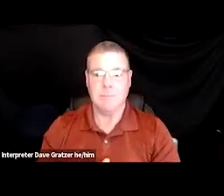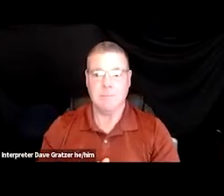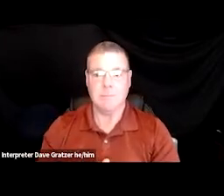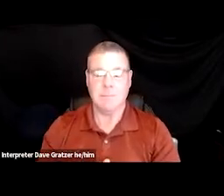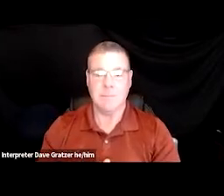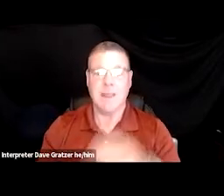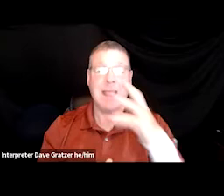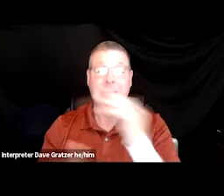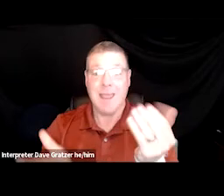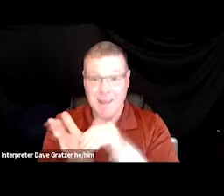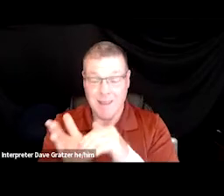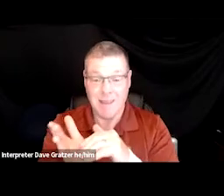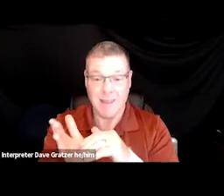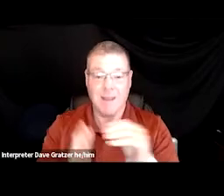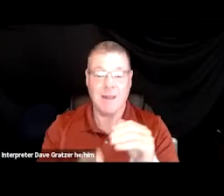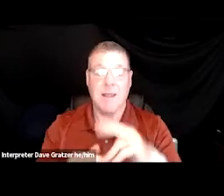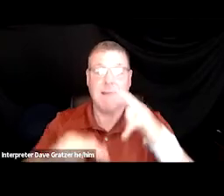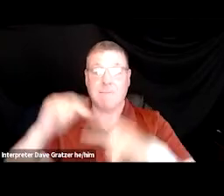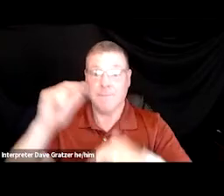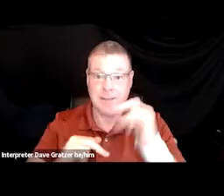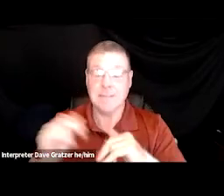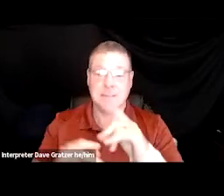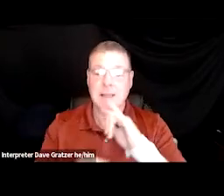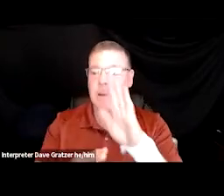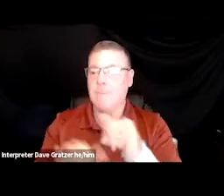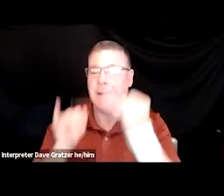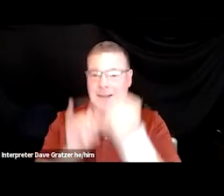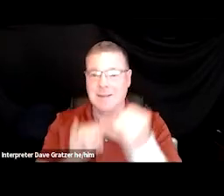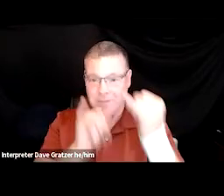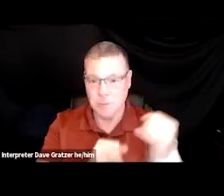Again, the facilities vary by the individual symptom acuity